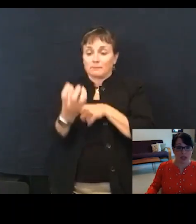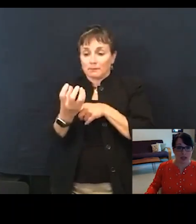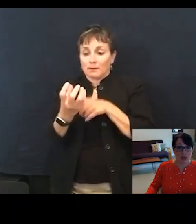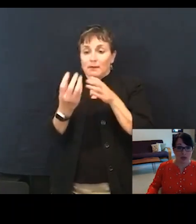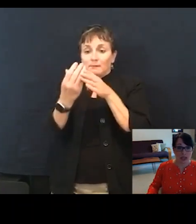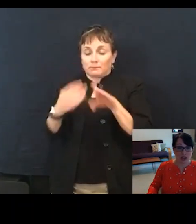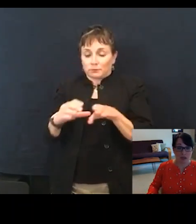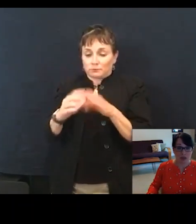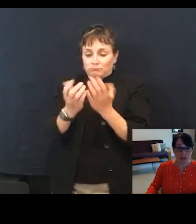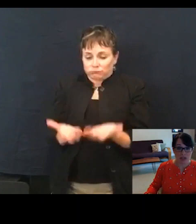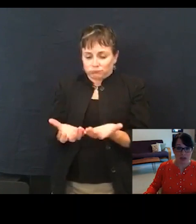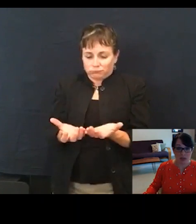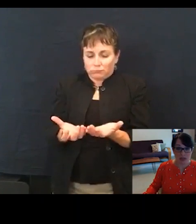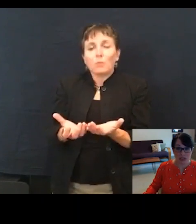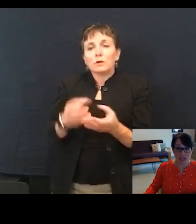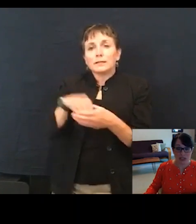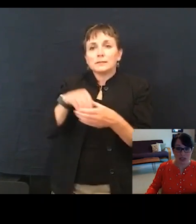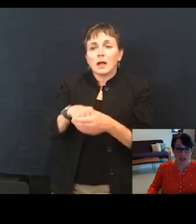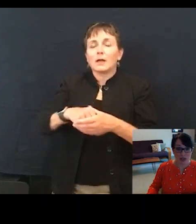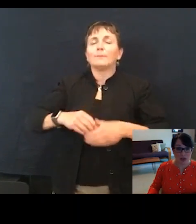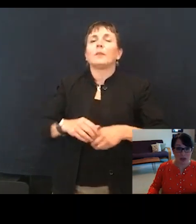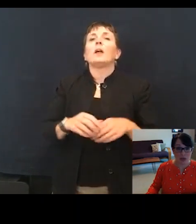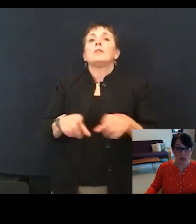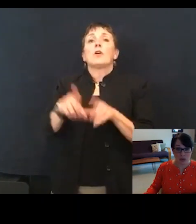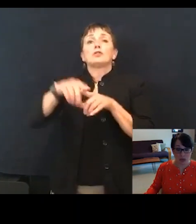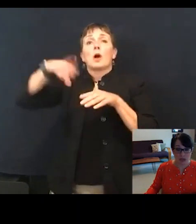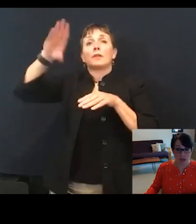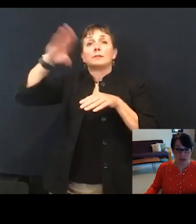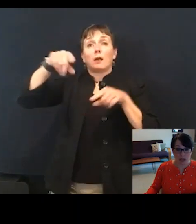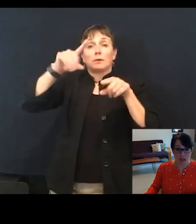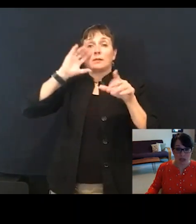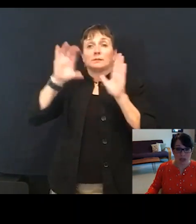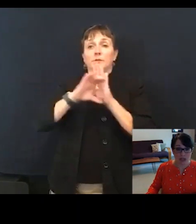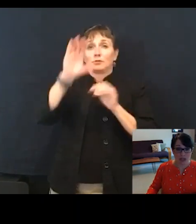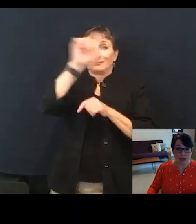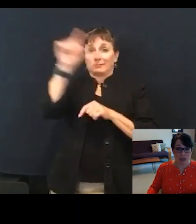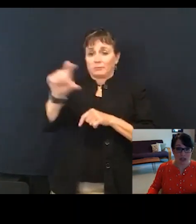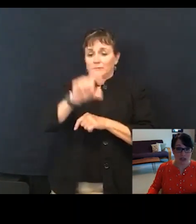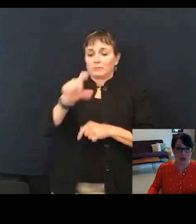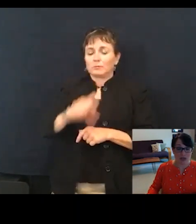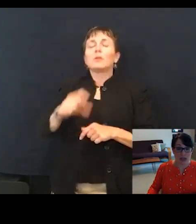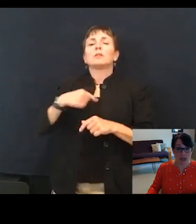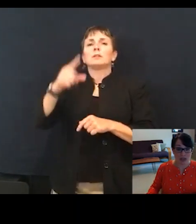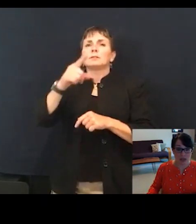So up top, you can see an OCT scan through a normal patient's retina. And at the very center of that image